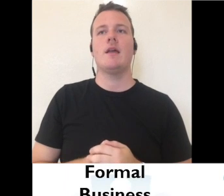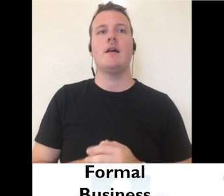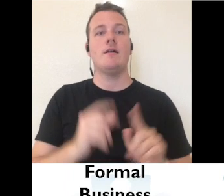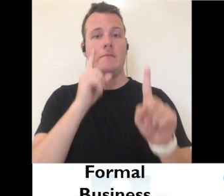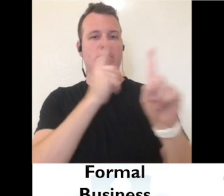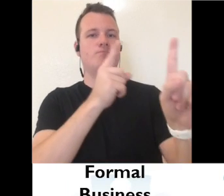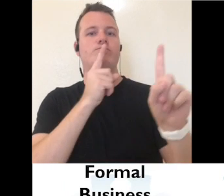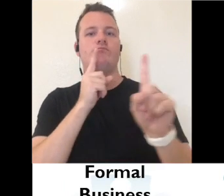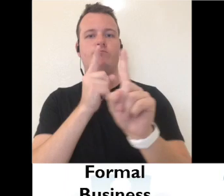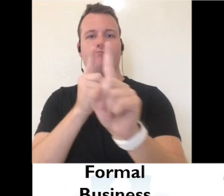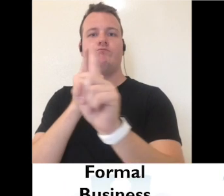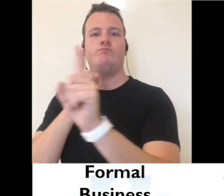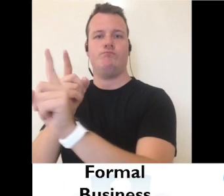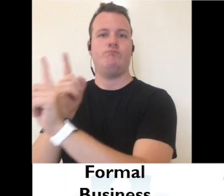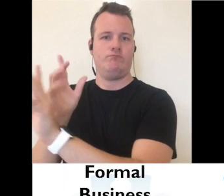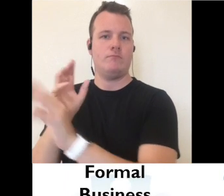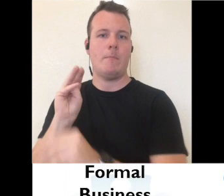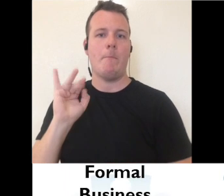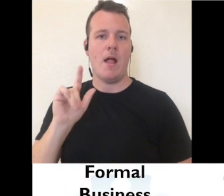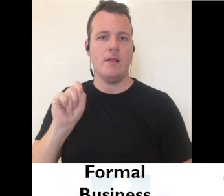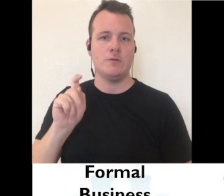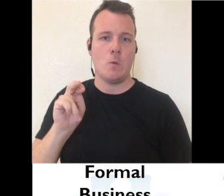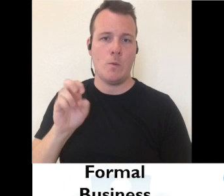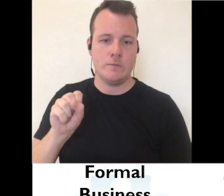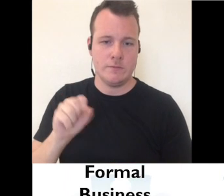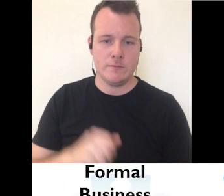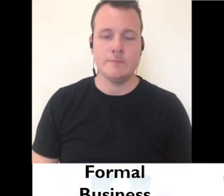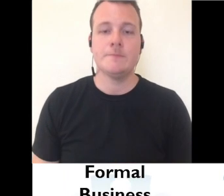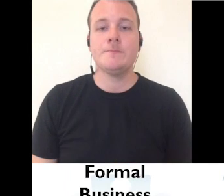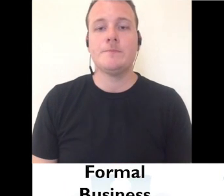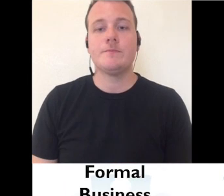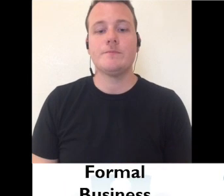your marketing now. Though one of the other ones, it's real important,